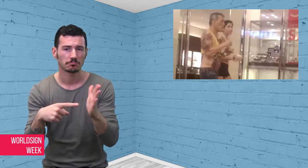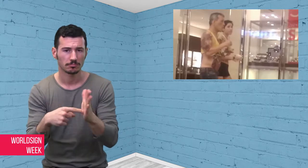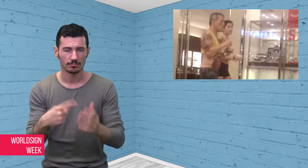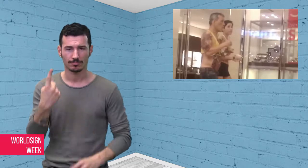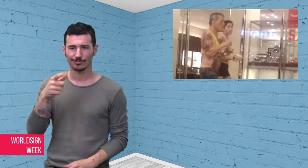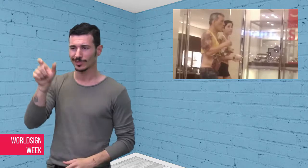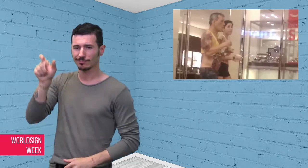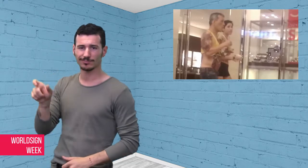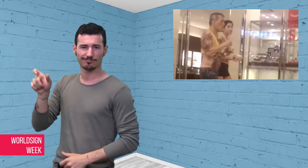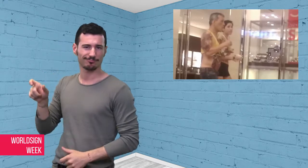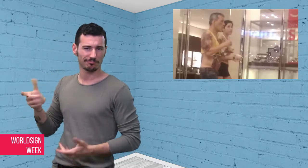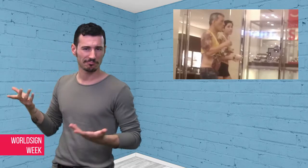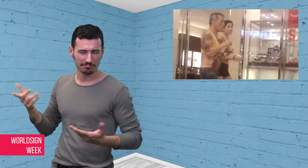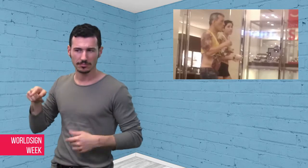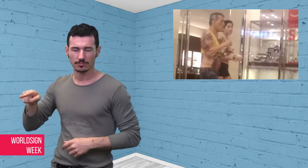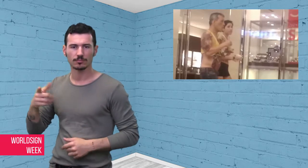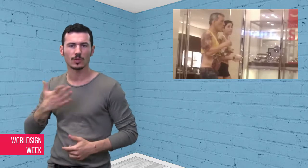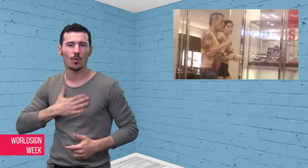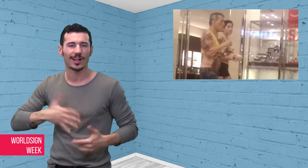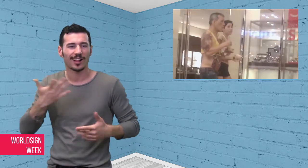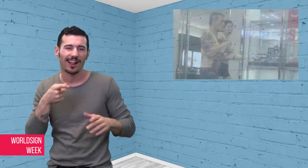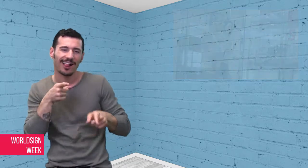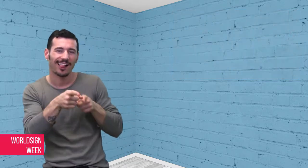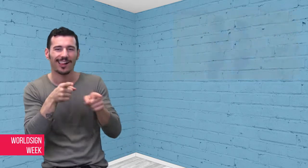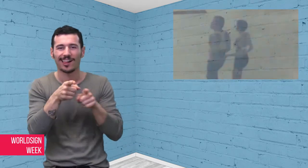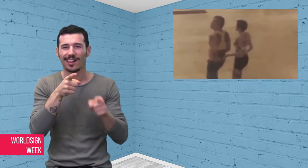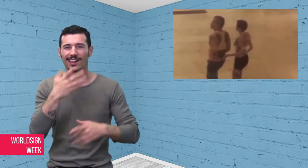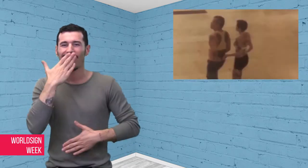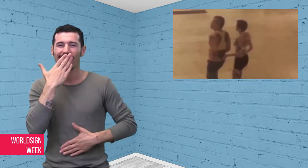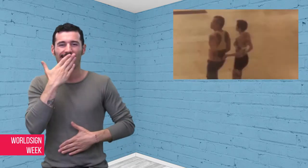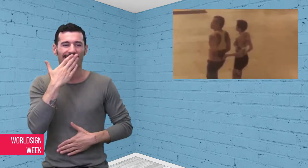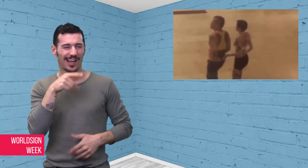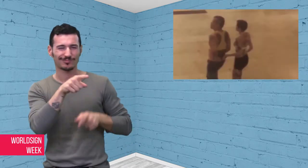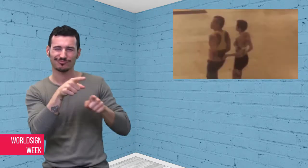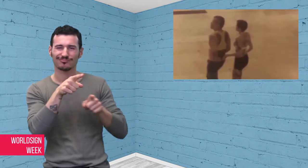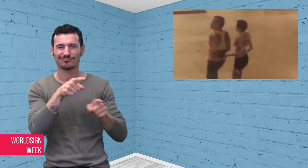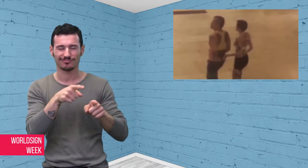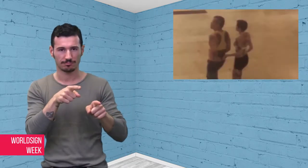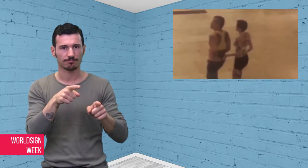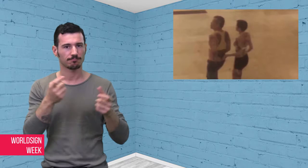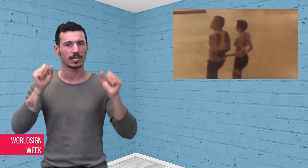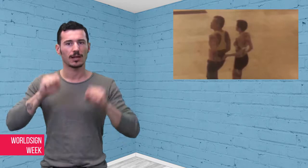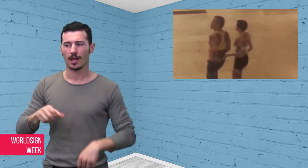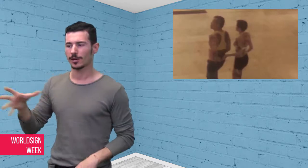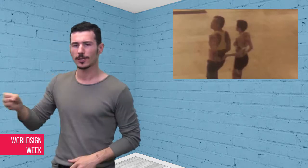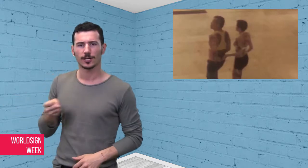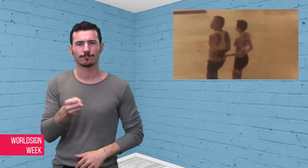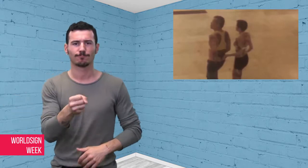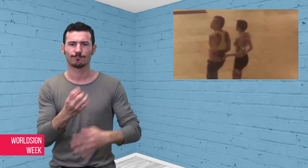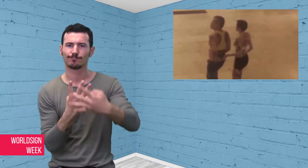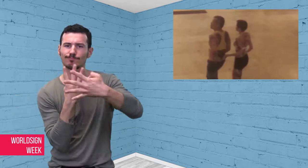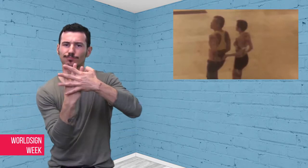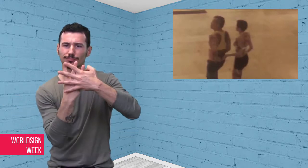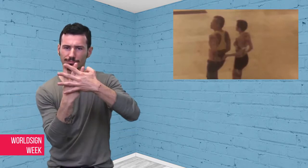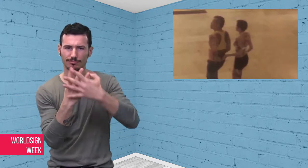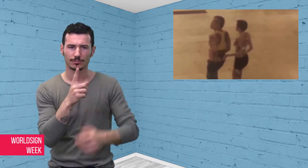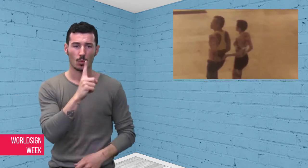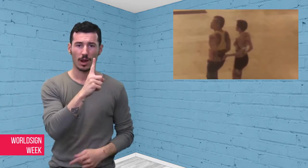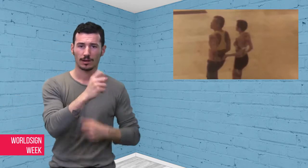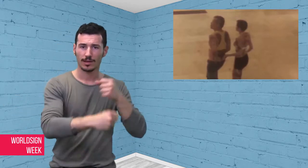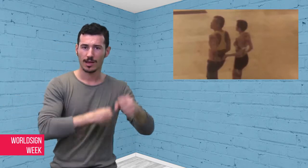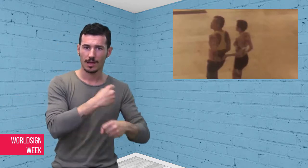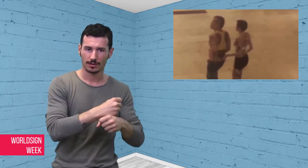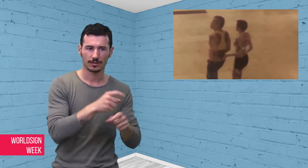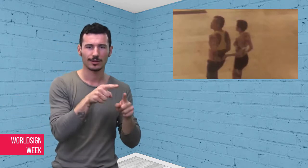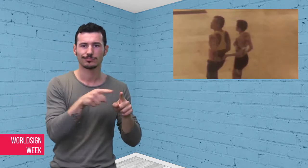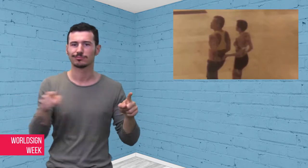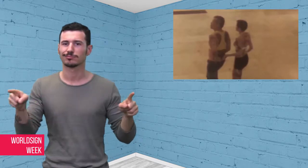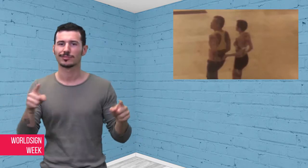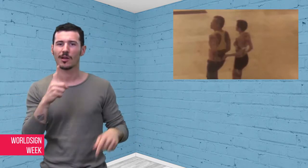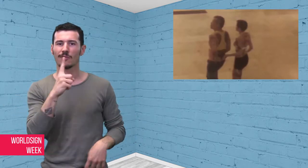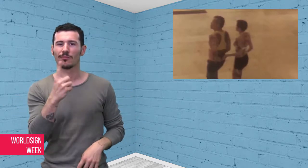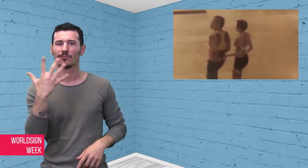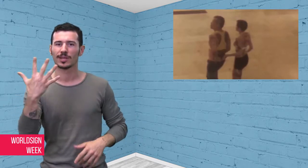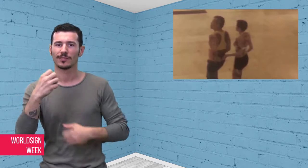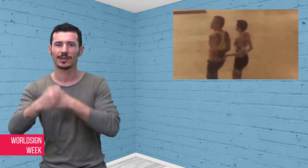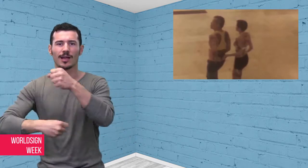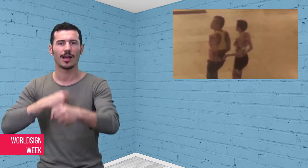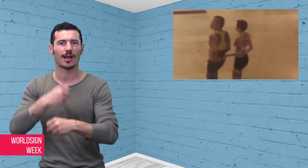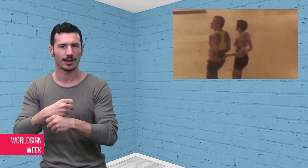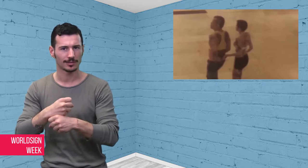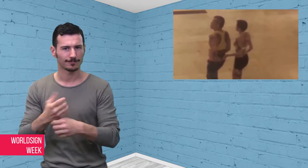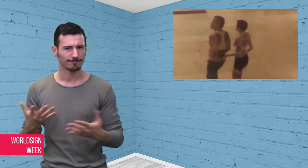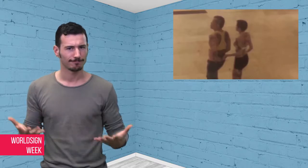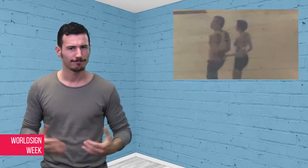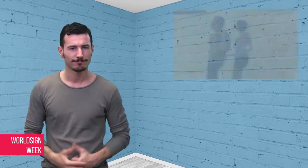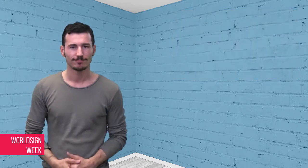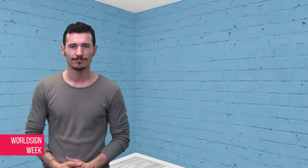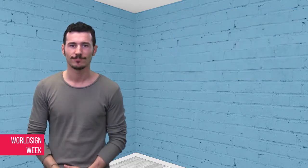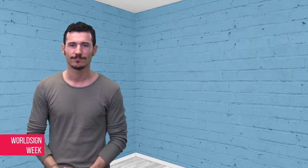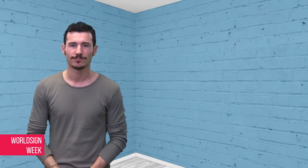fun of the royalty.